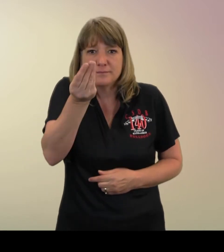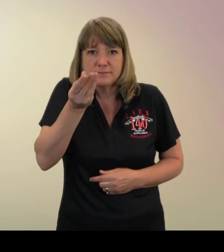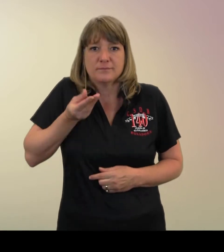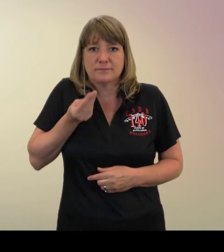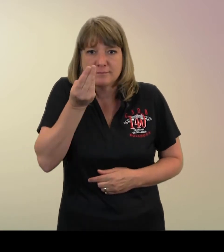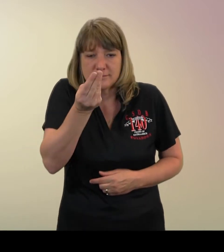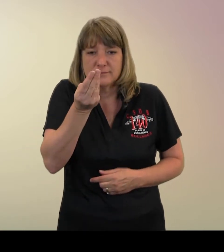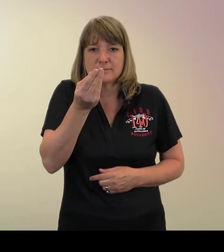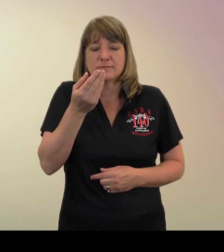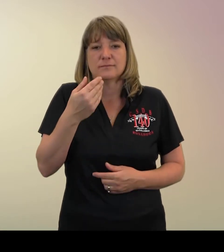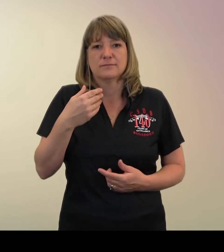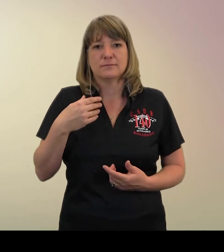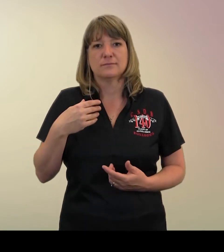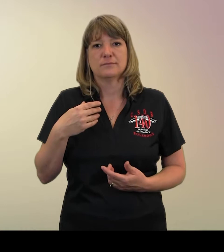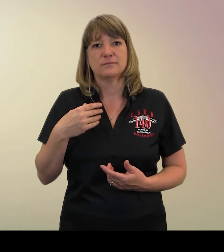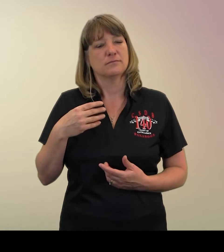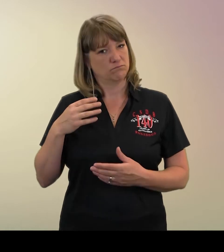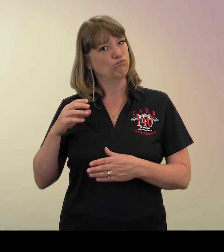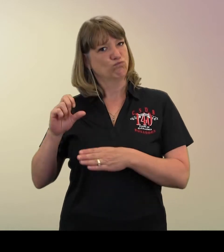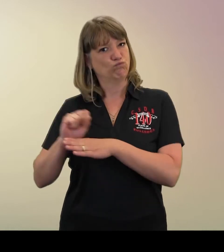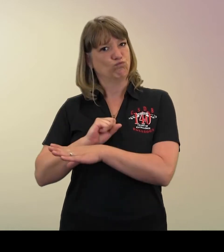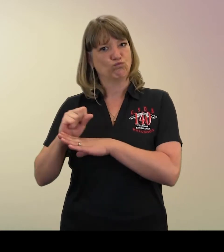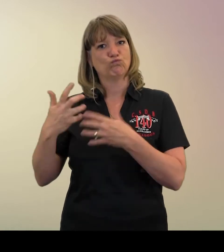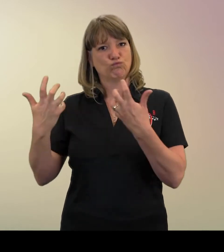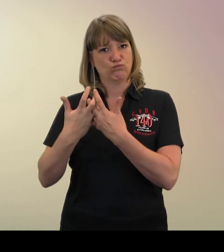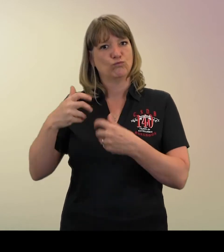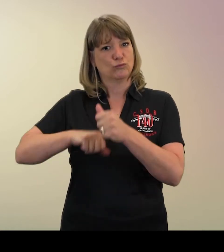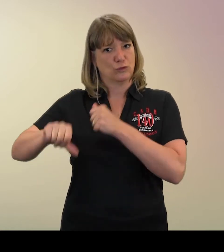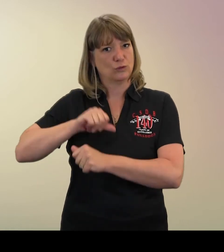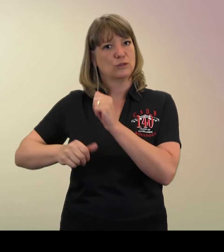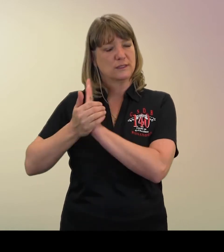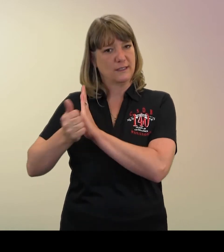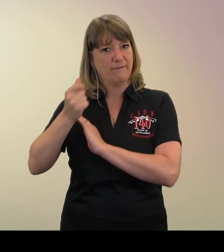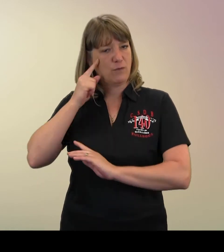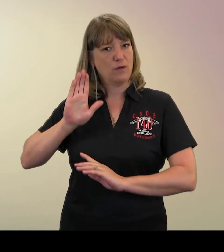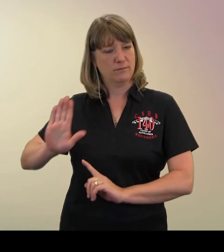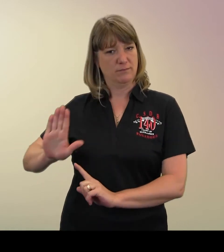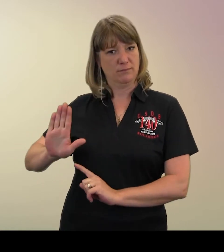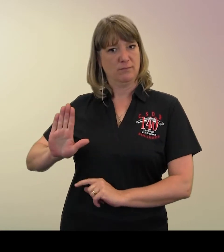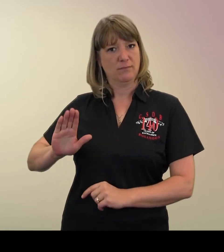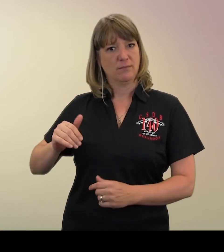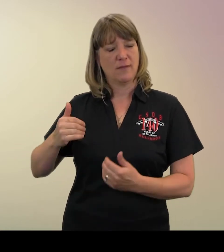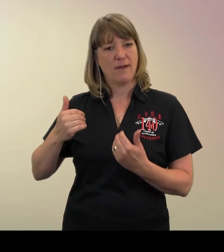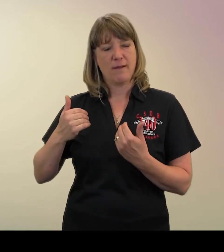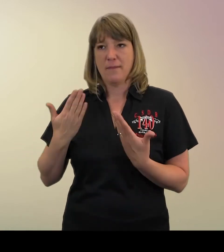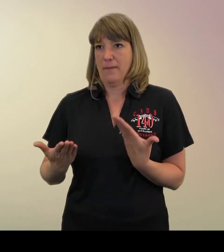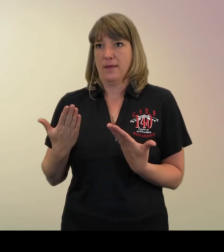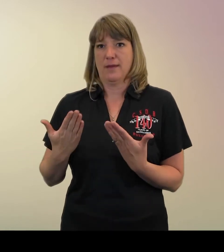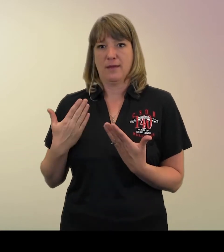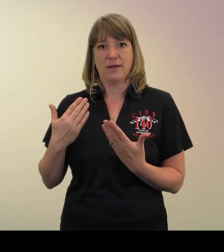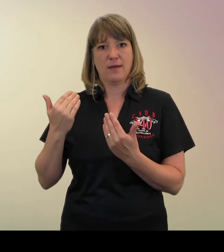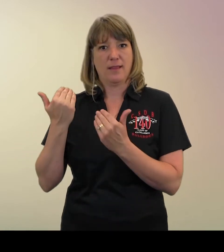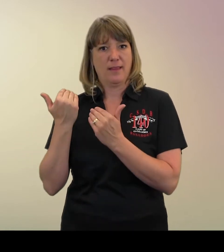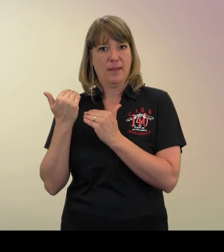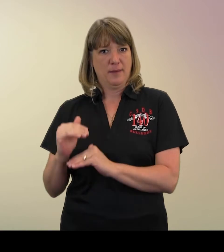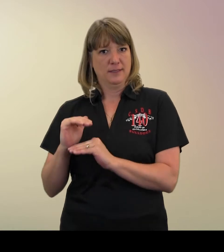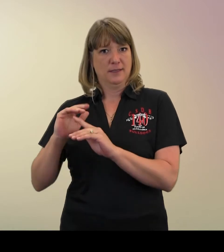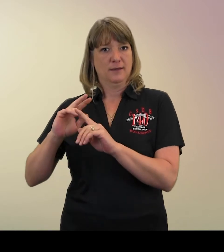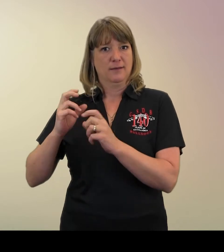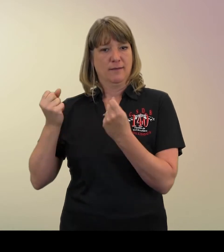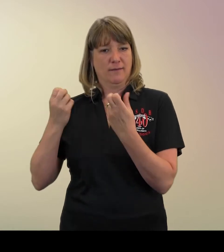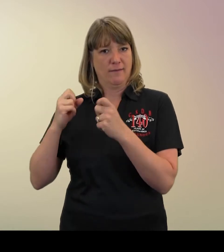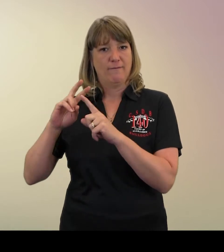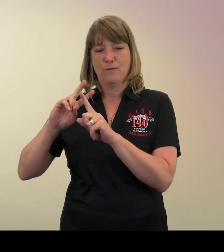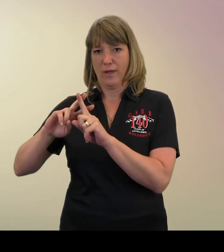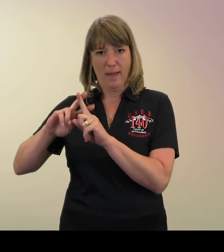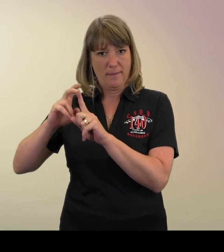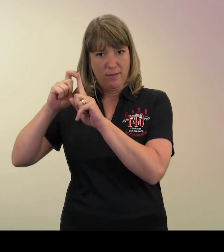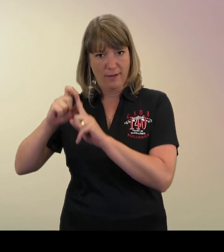you a particular toy, that could be a very functional and social skill for that child, who is a limited repertoire